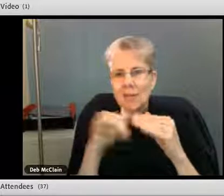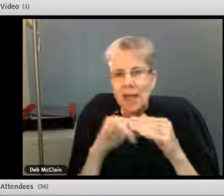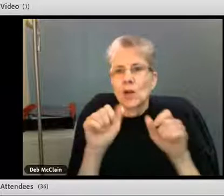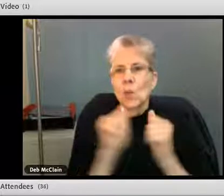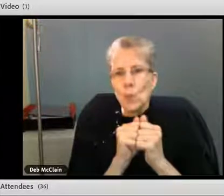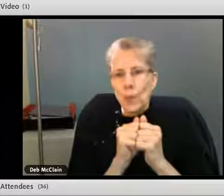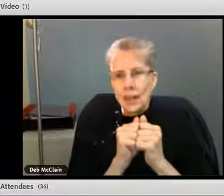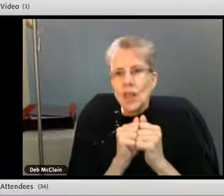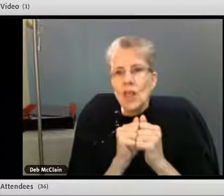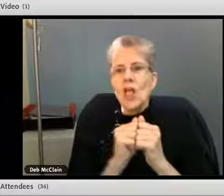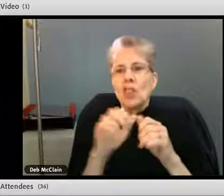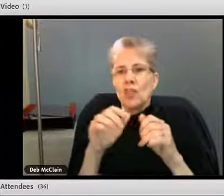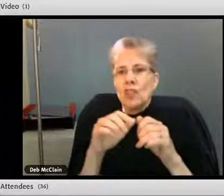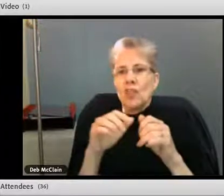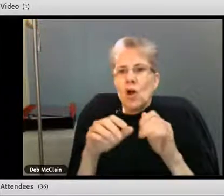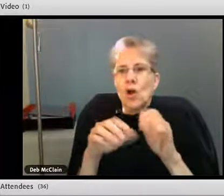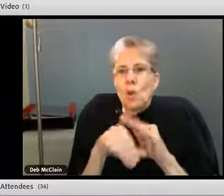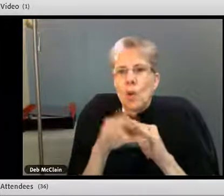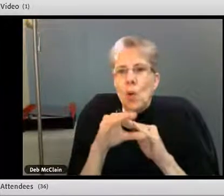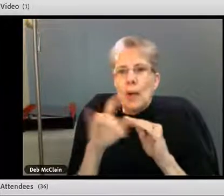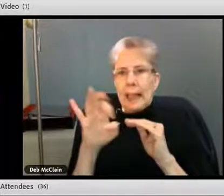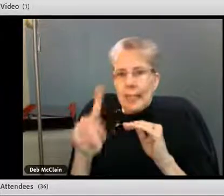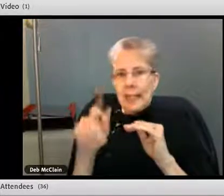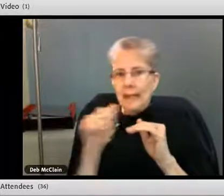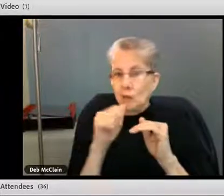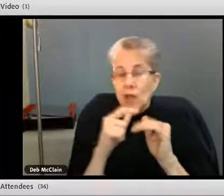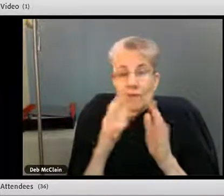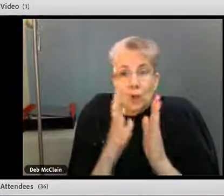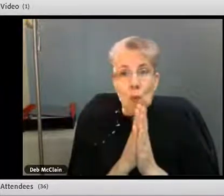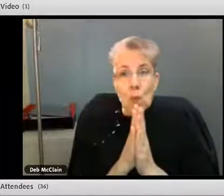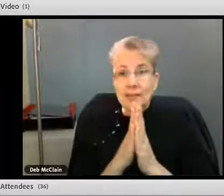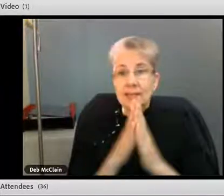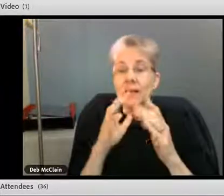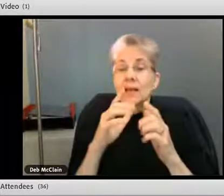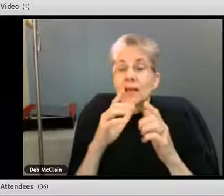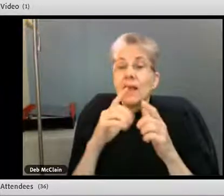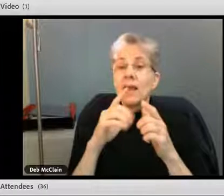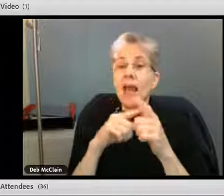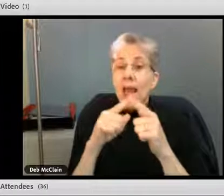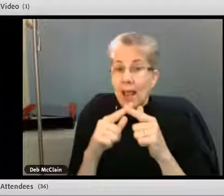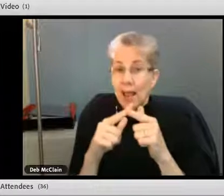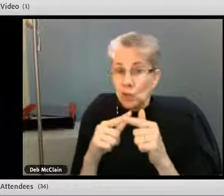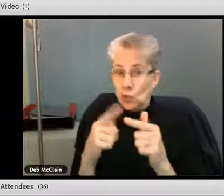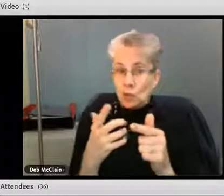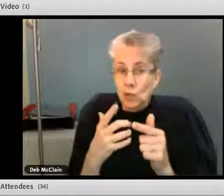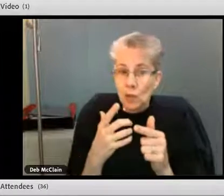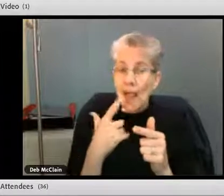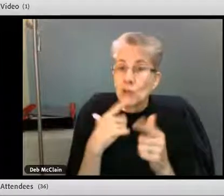If you did not request one -- if I see that you want one now, I will go ahead and take care of that for you, as well.